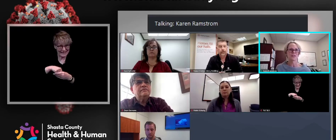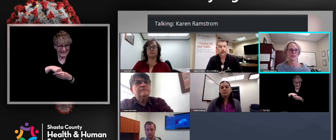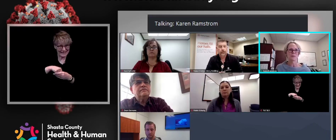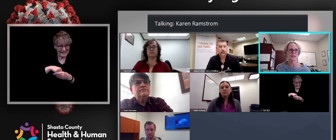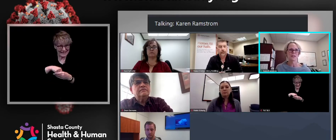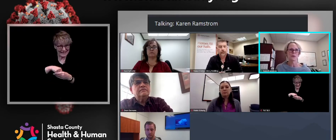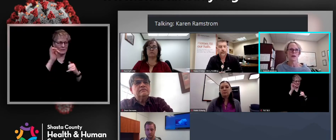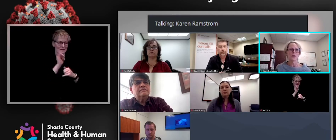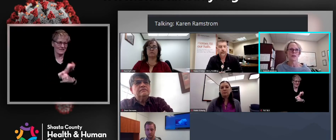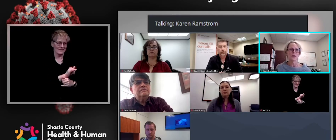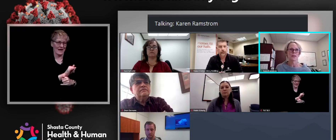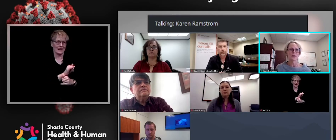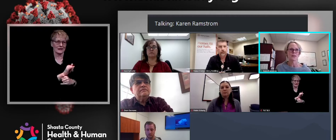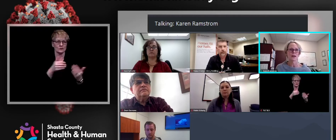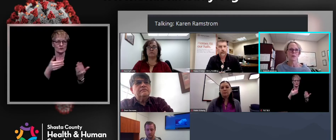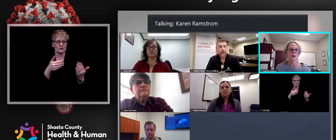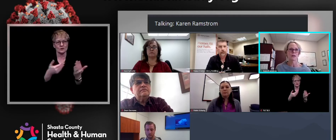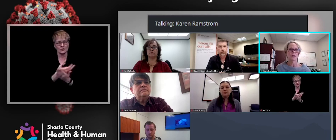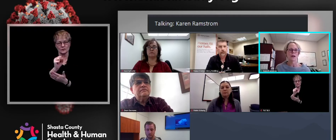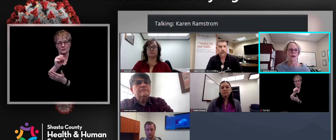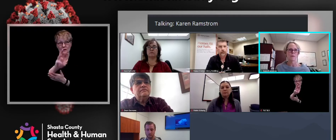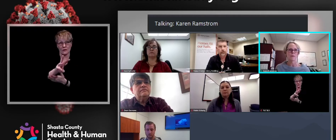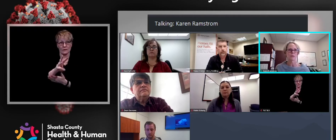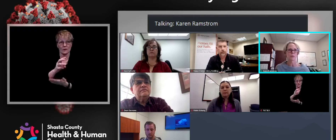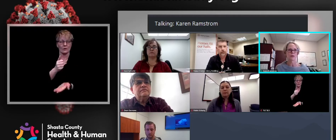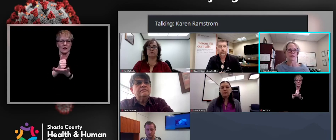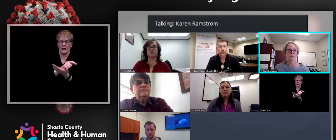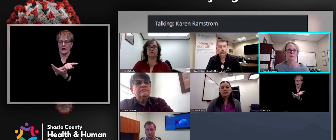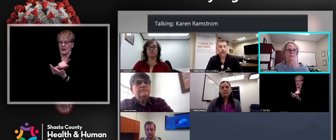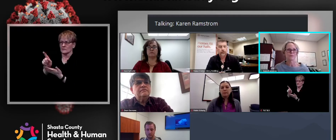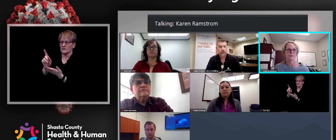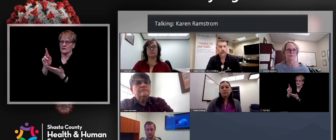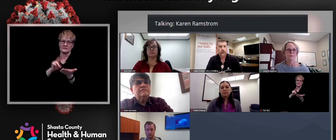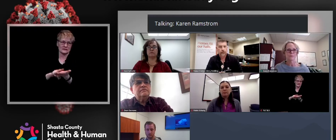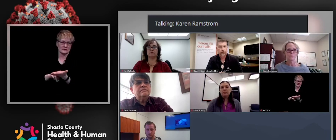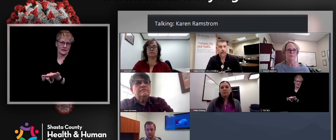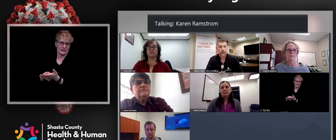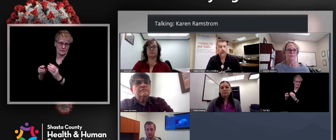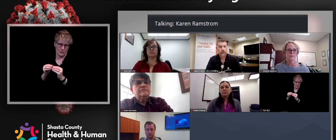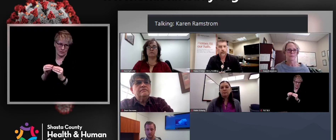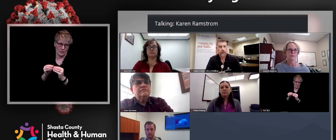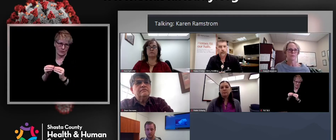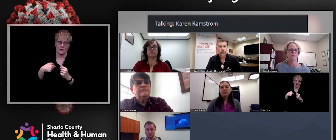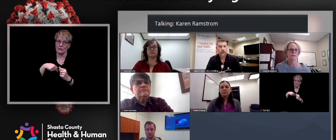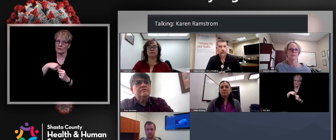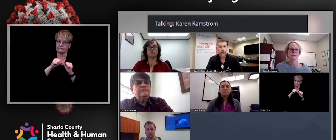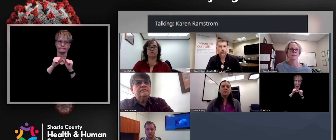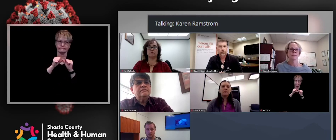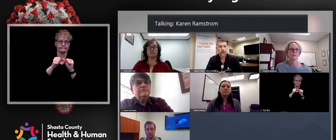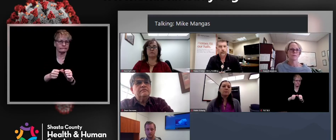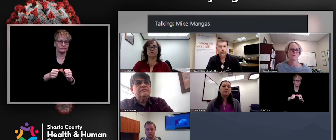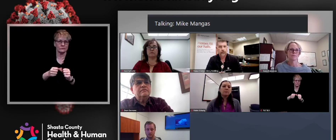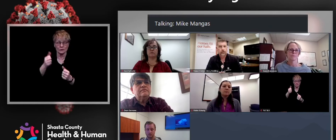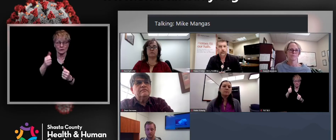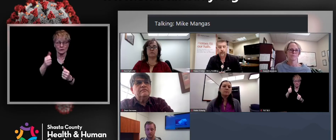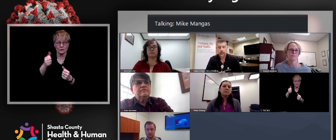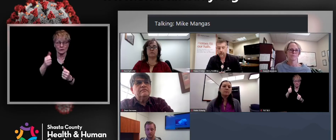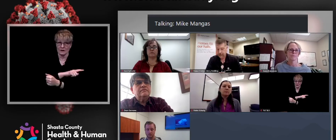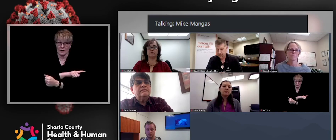to update you on these weekly briefings. Thank you. A quick question for Robert,